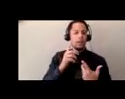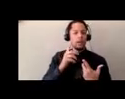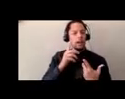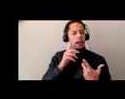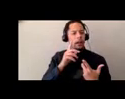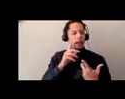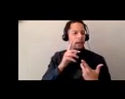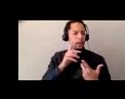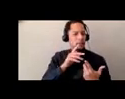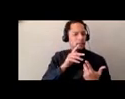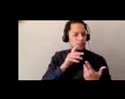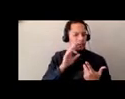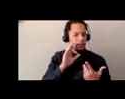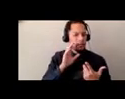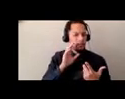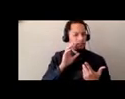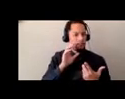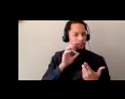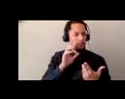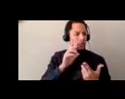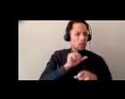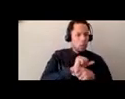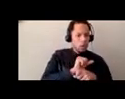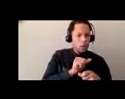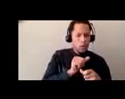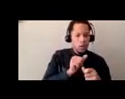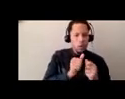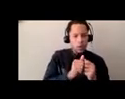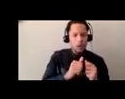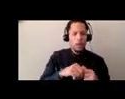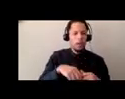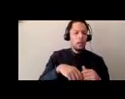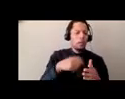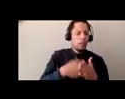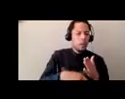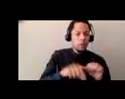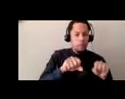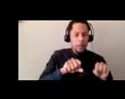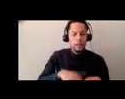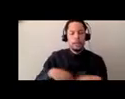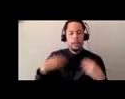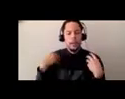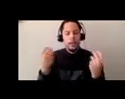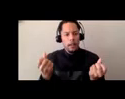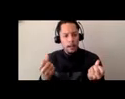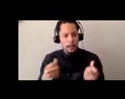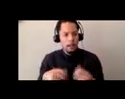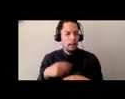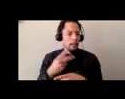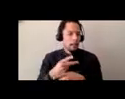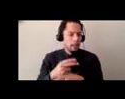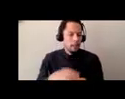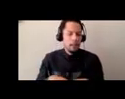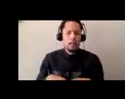Pretty much it's across the board for us including just day-to-day living down to the basics